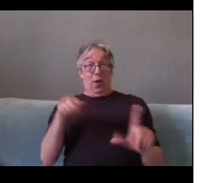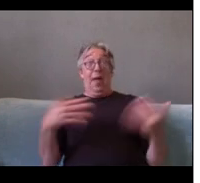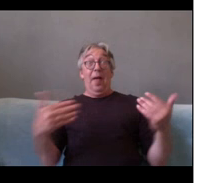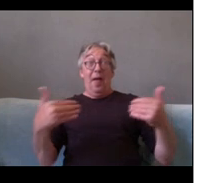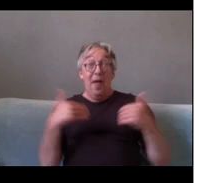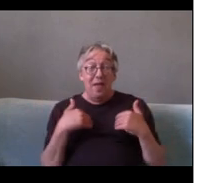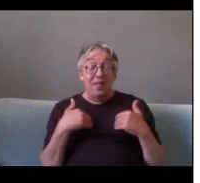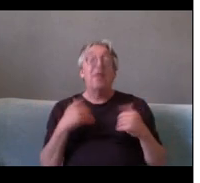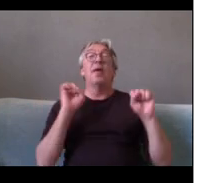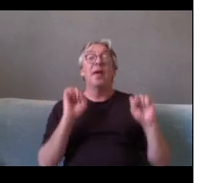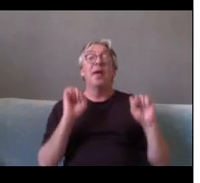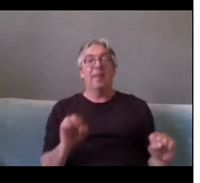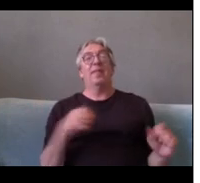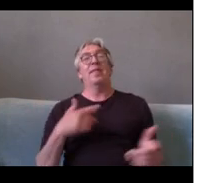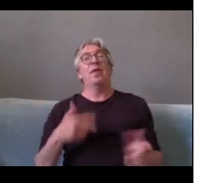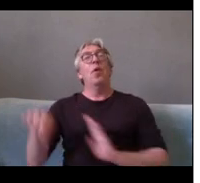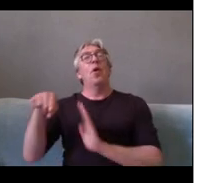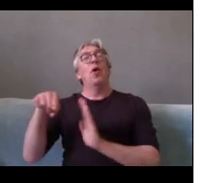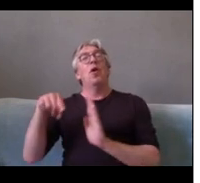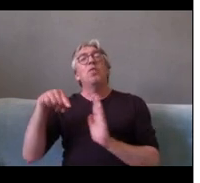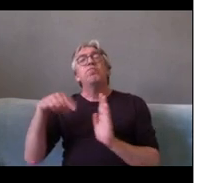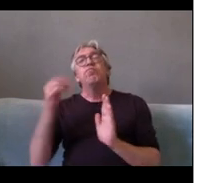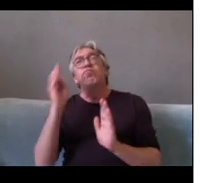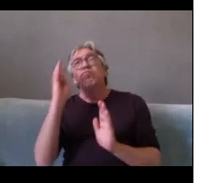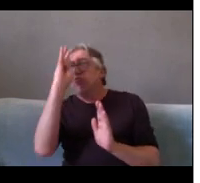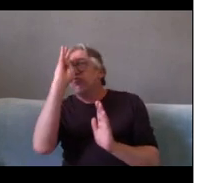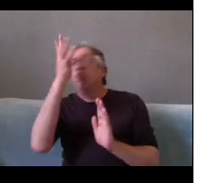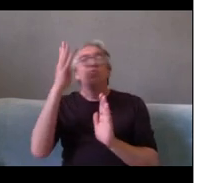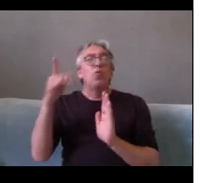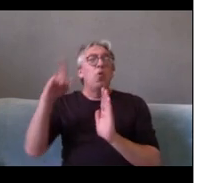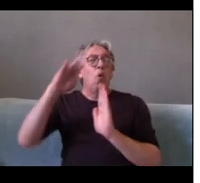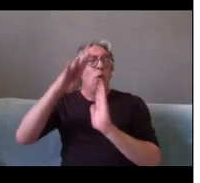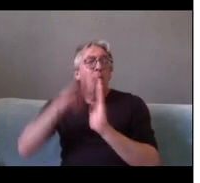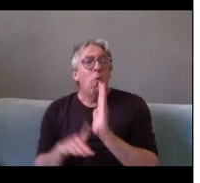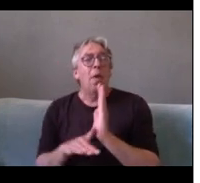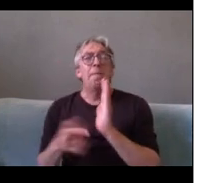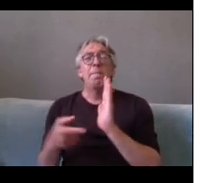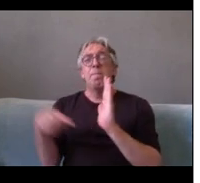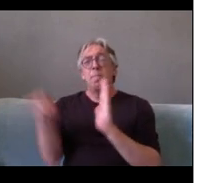and design policies and programs targeting persons with disabilities